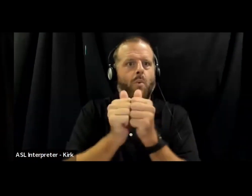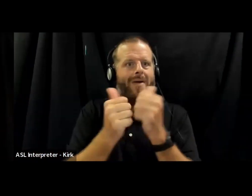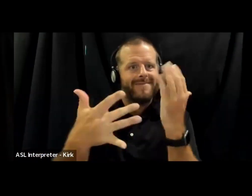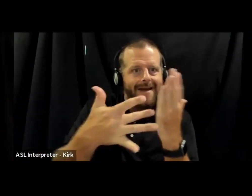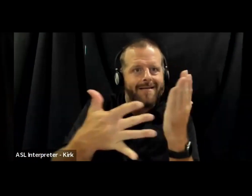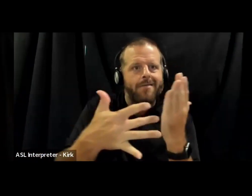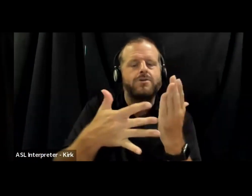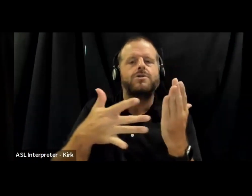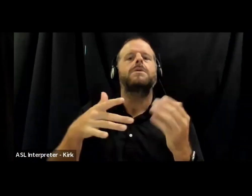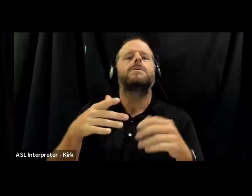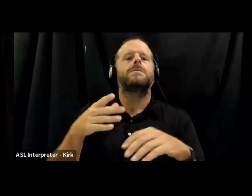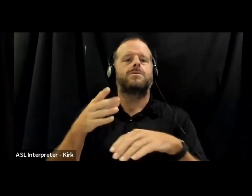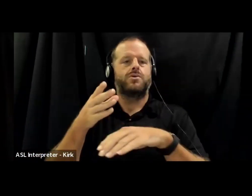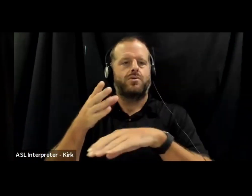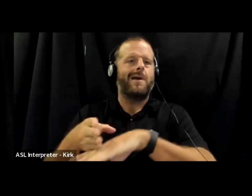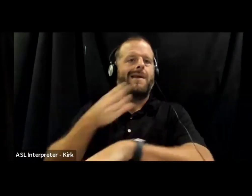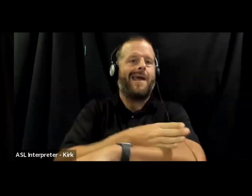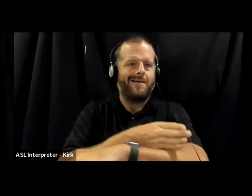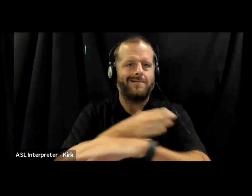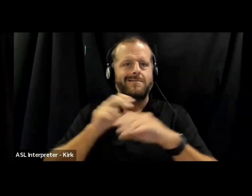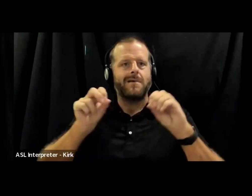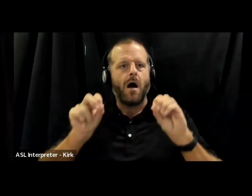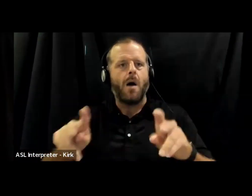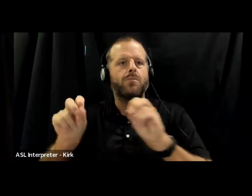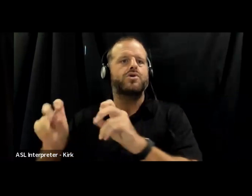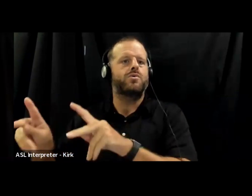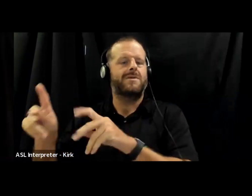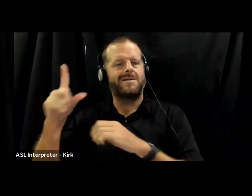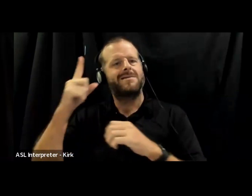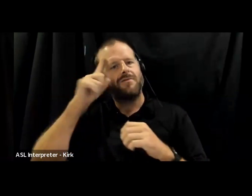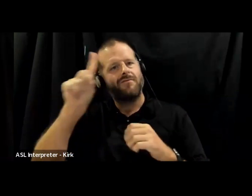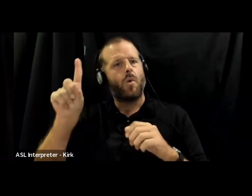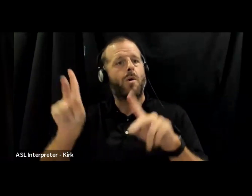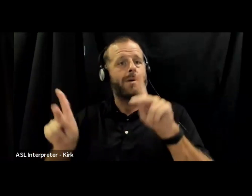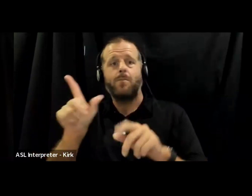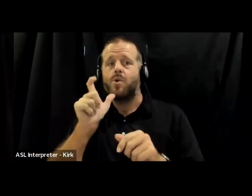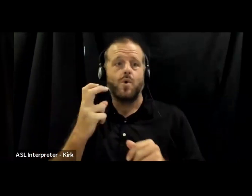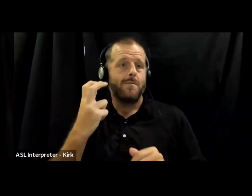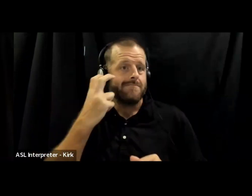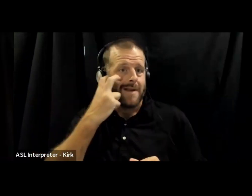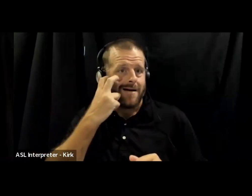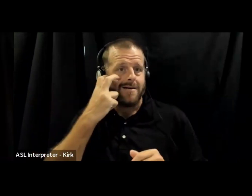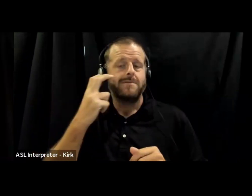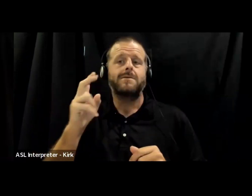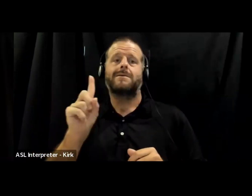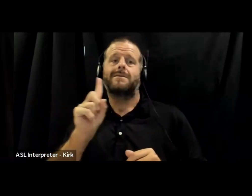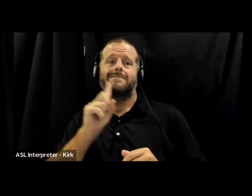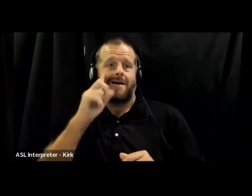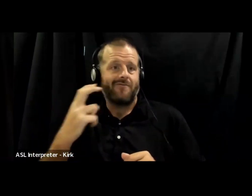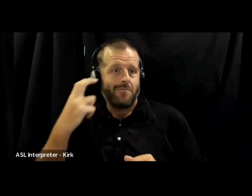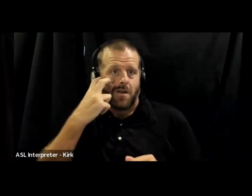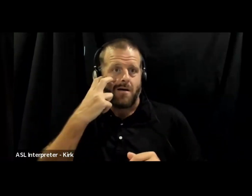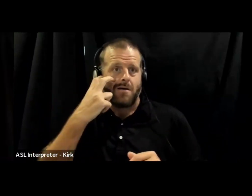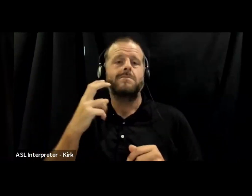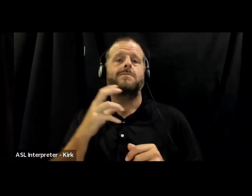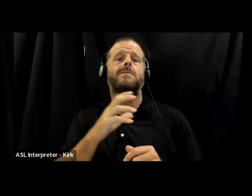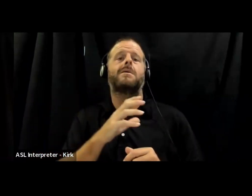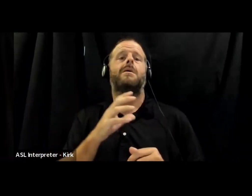enhance the opportunities for individuals who are blind, DeafBlind and have low vision